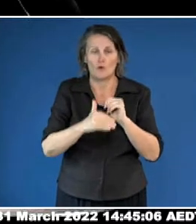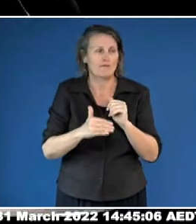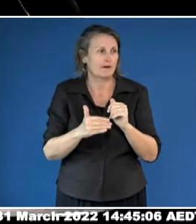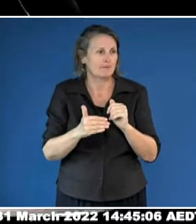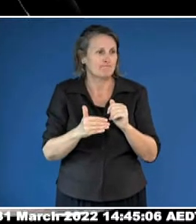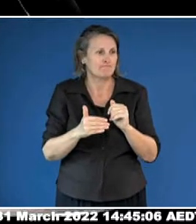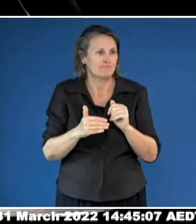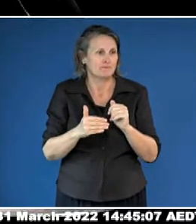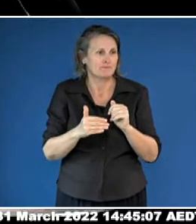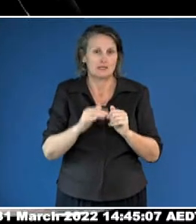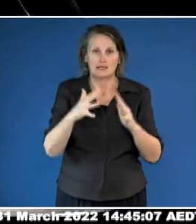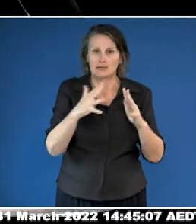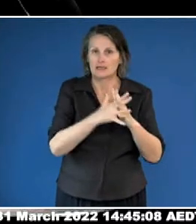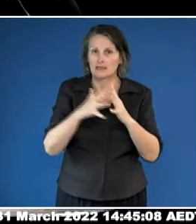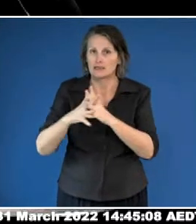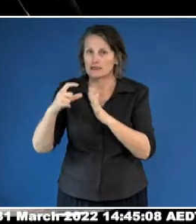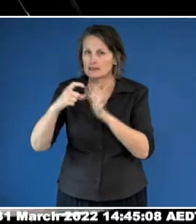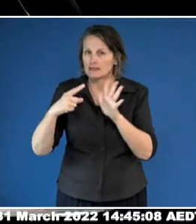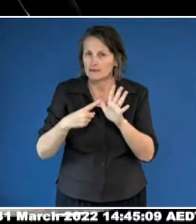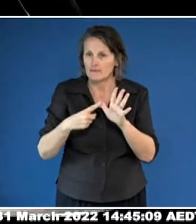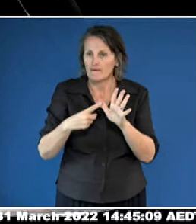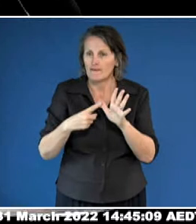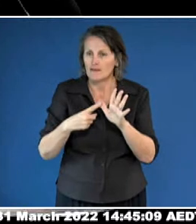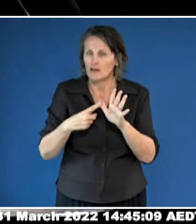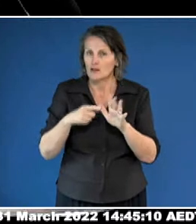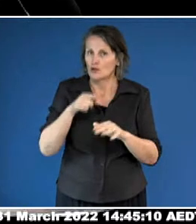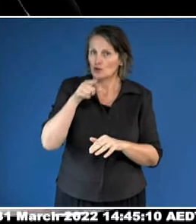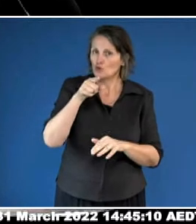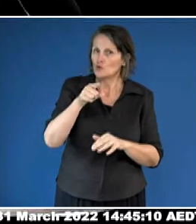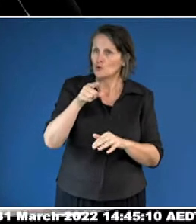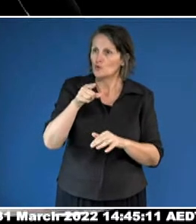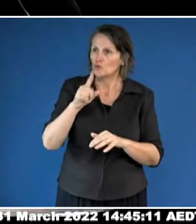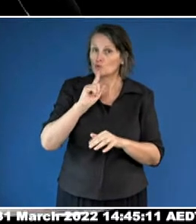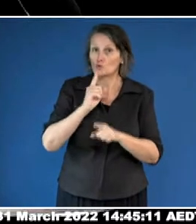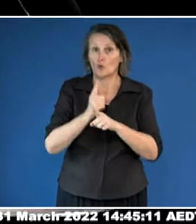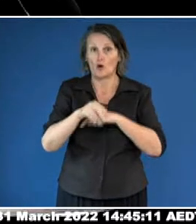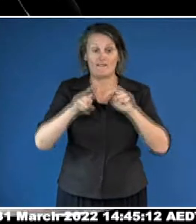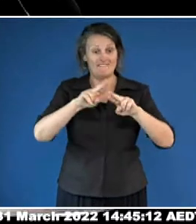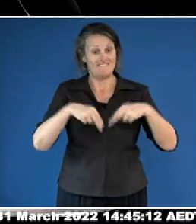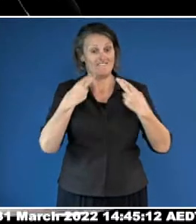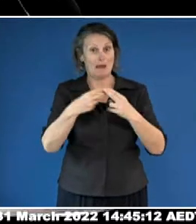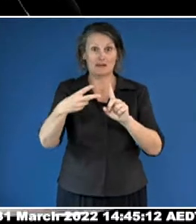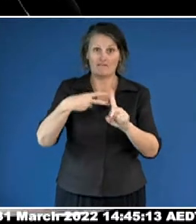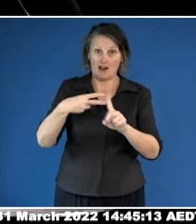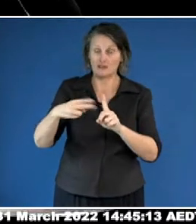approach and you encourage a broad approach in understanding domestic and family settings, but particularly domestic settings, as you you've said at the